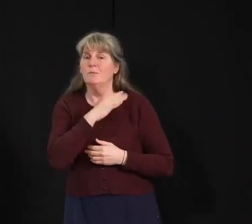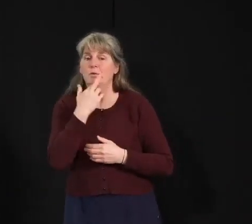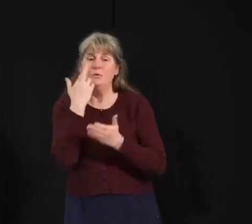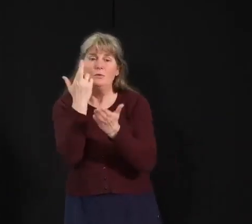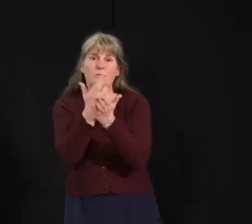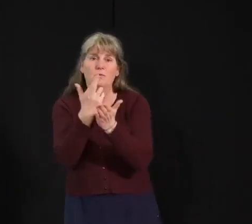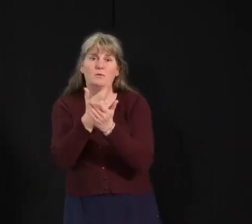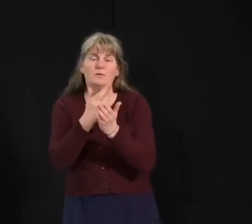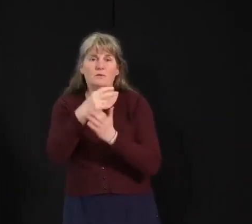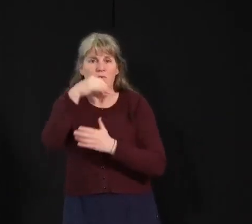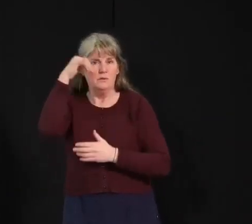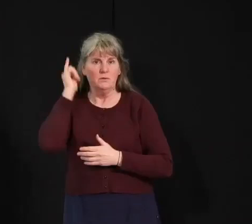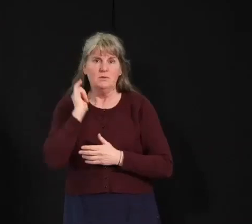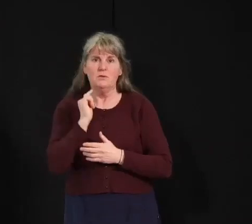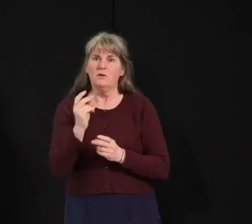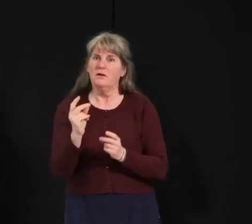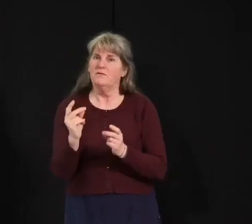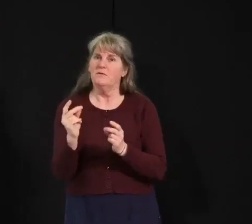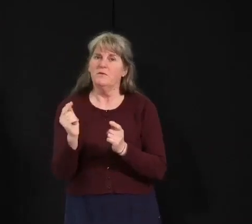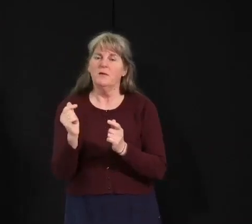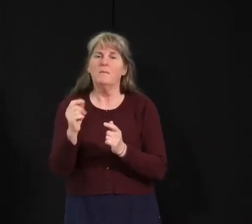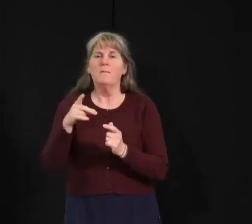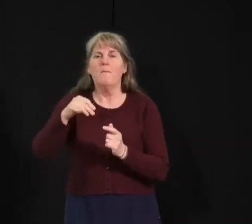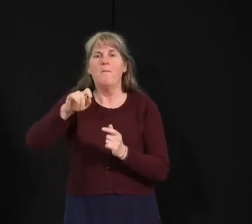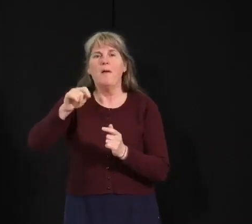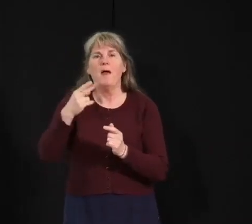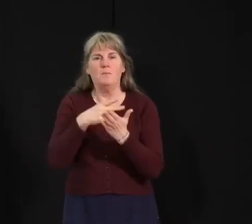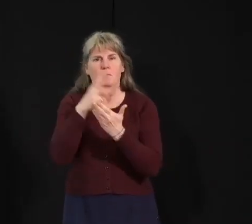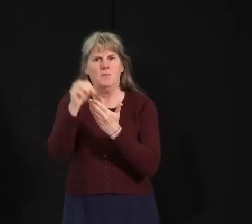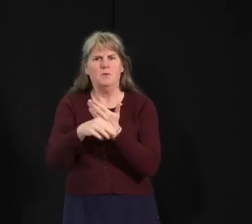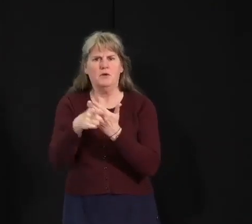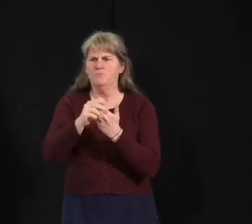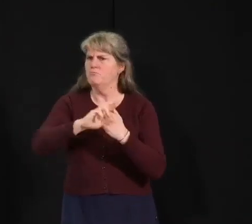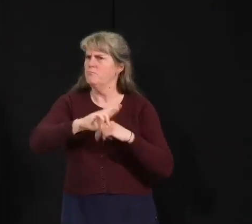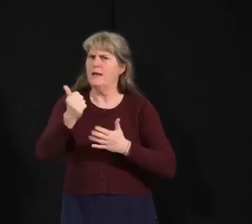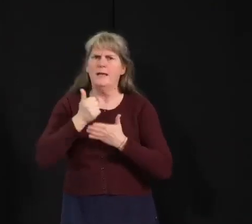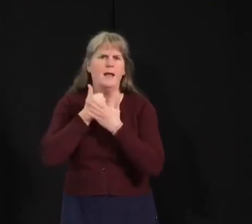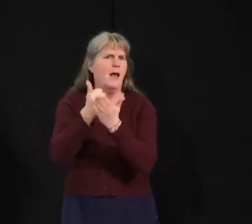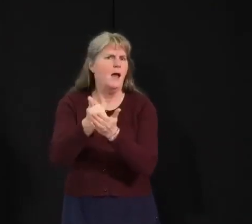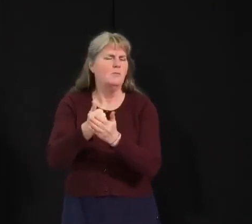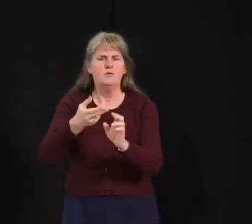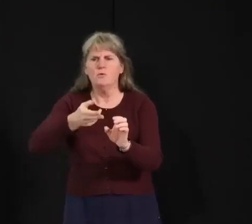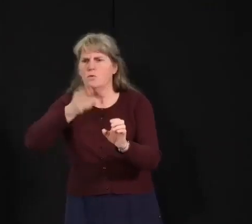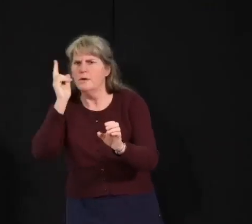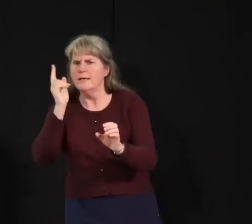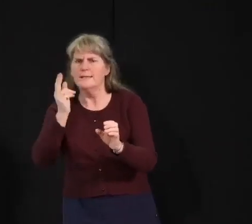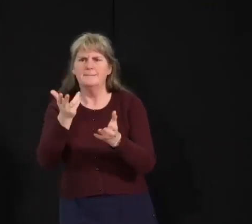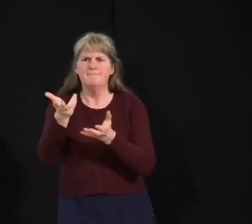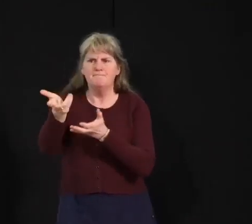re-examine, this could be an excellent time to think about quitting or cutting down or